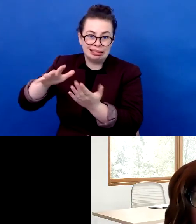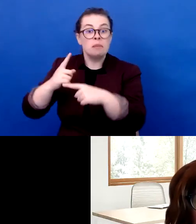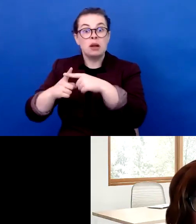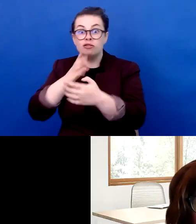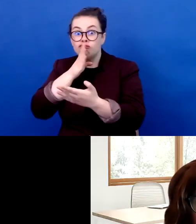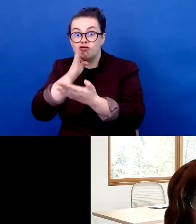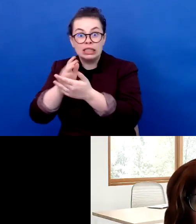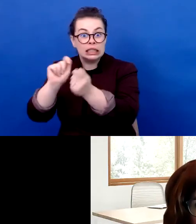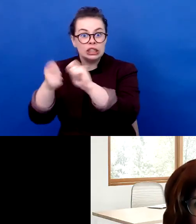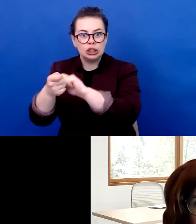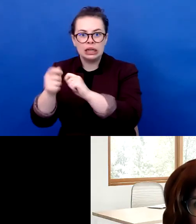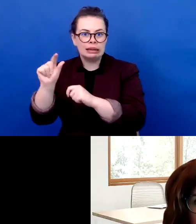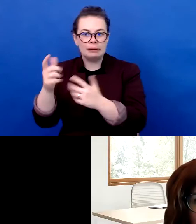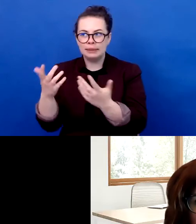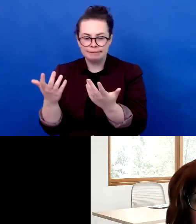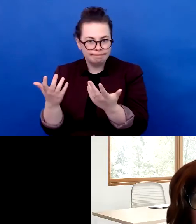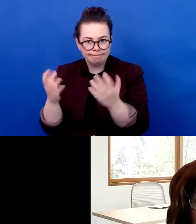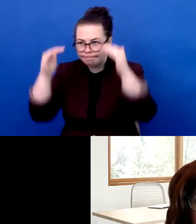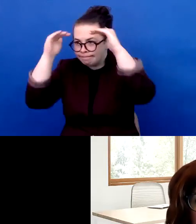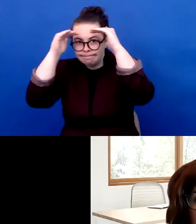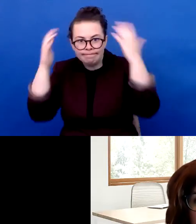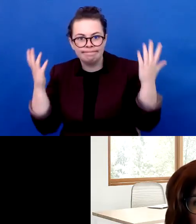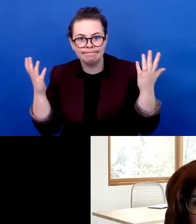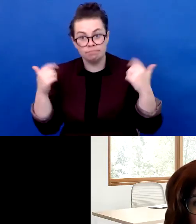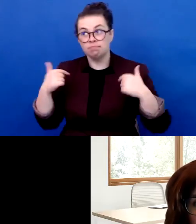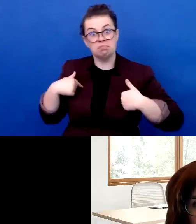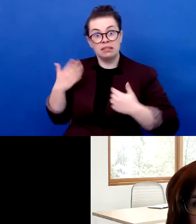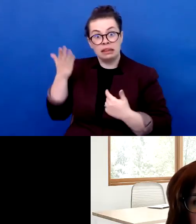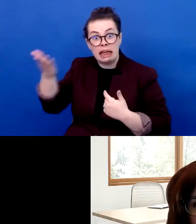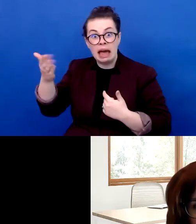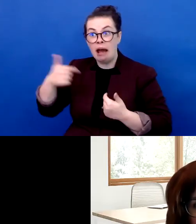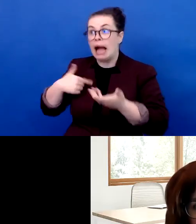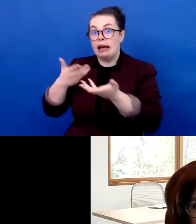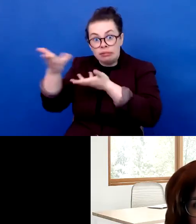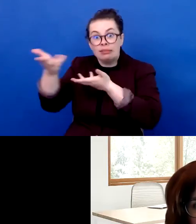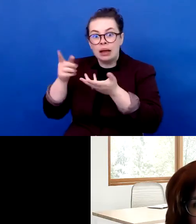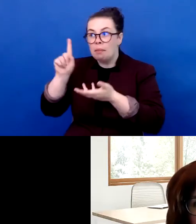pushing and what can they embrace to ensure that their voices are actually captured by government